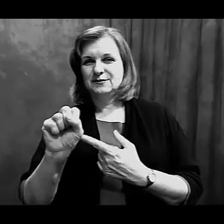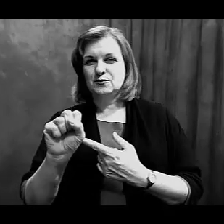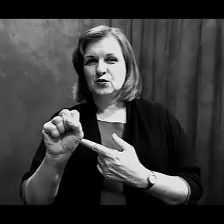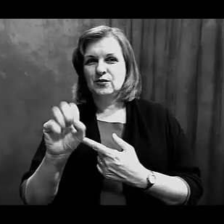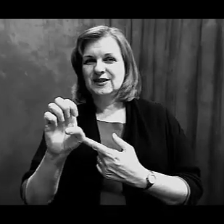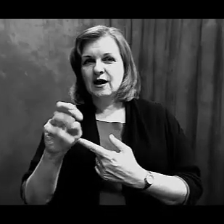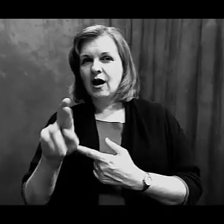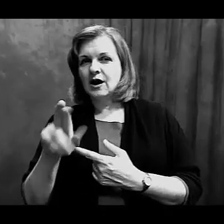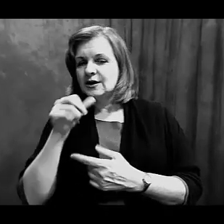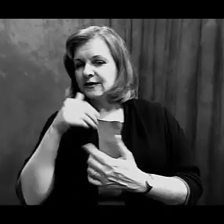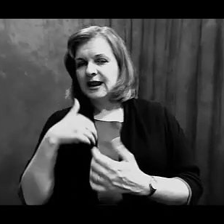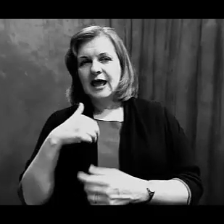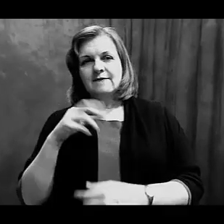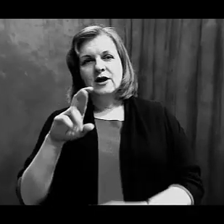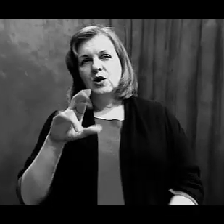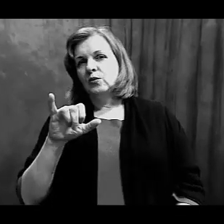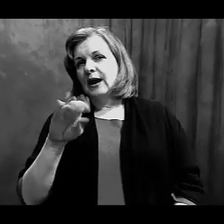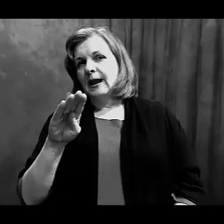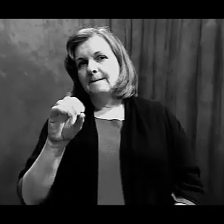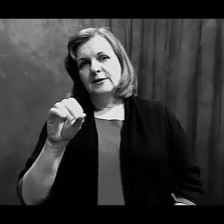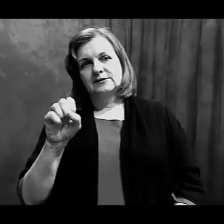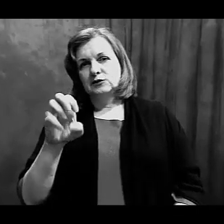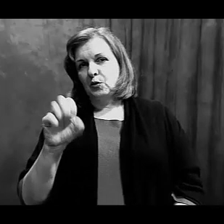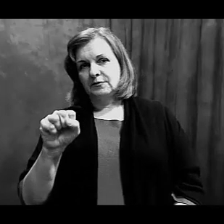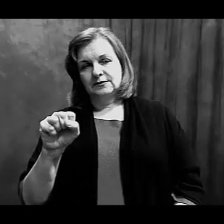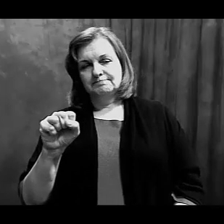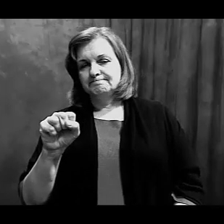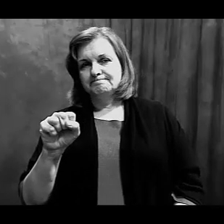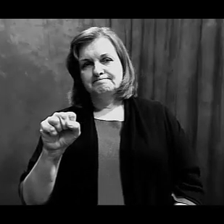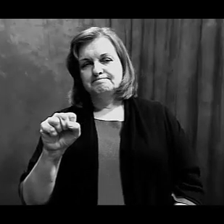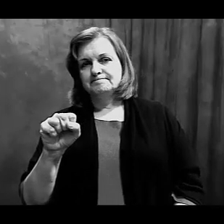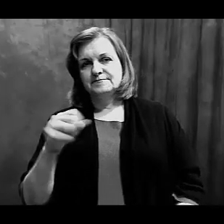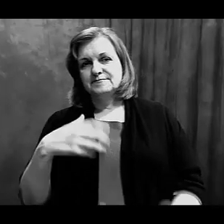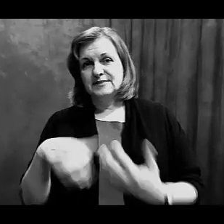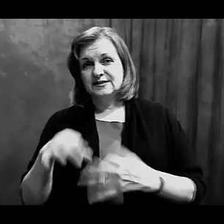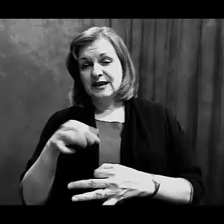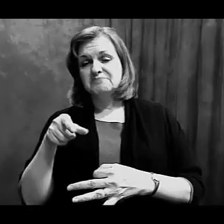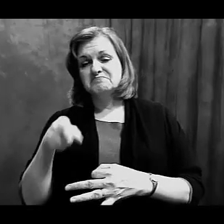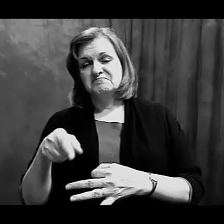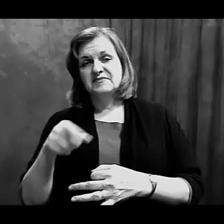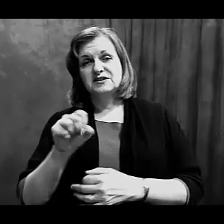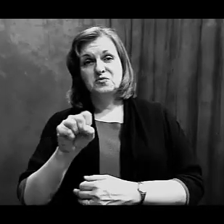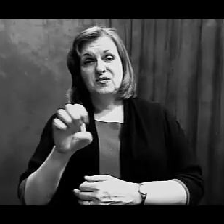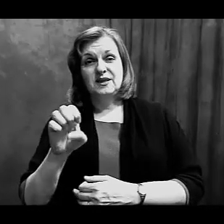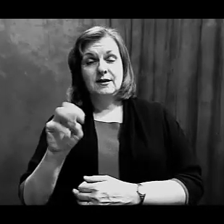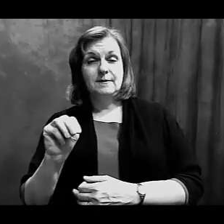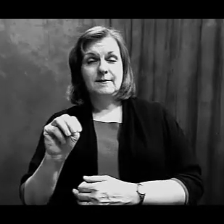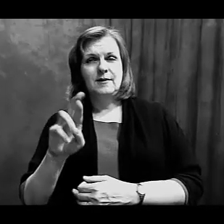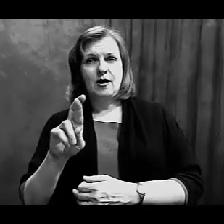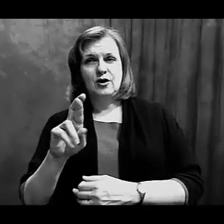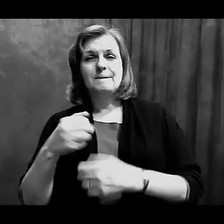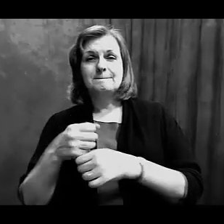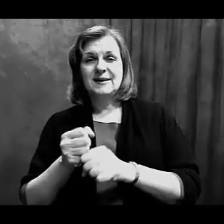the smooth does not have ribosomes it's going to be responsible for lipid production